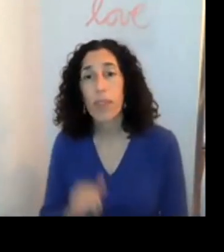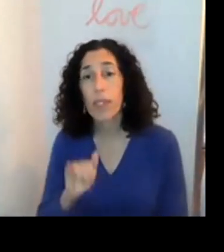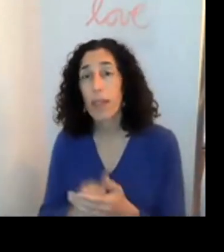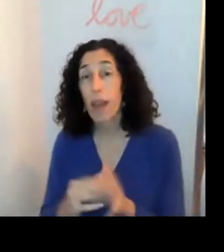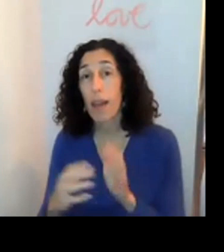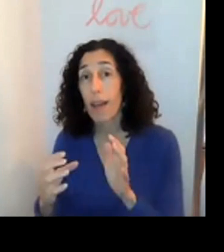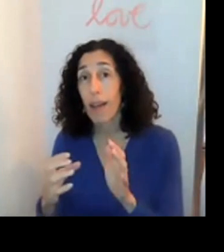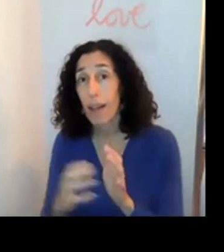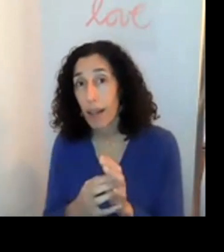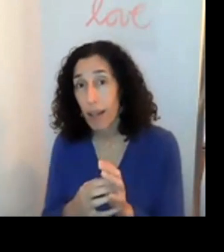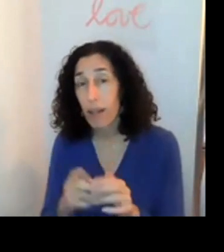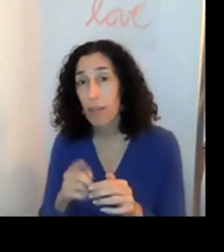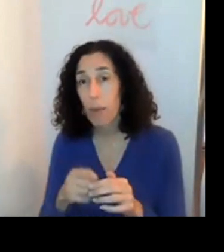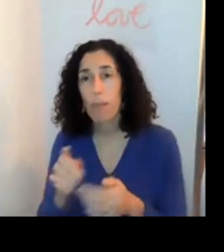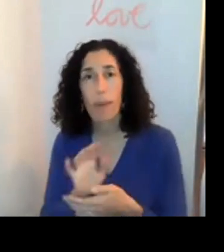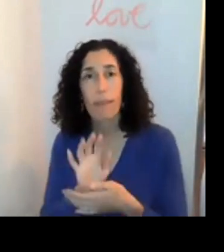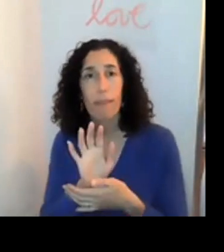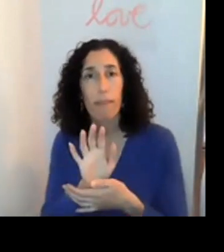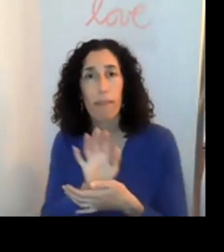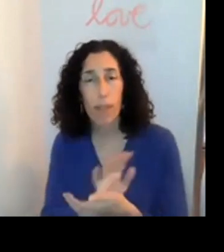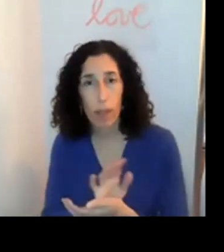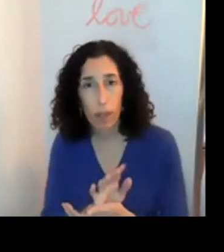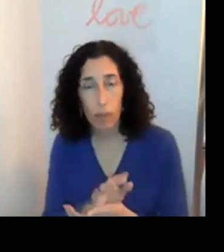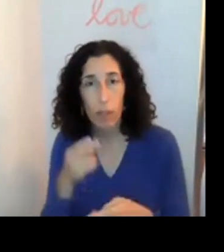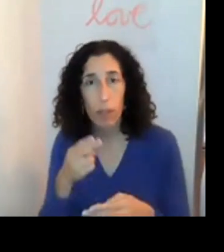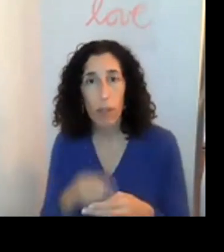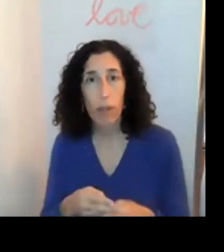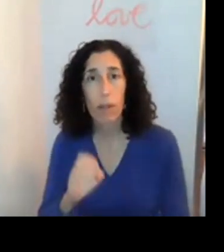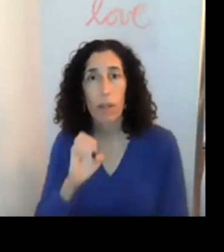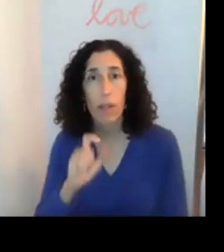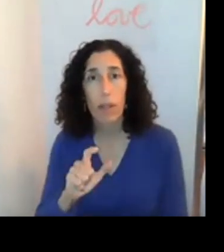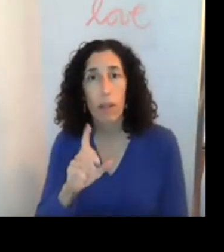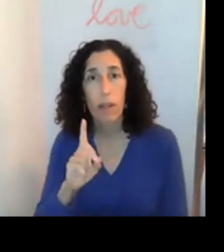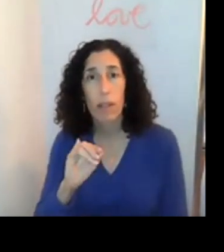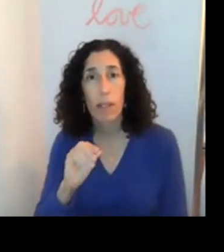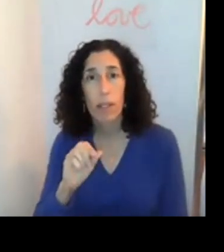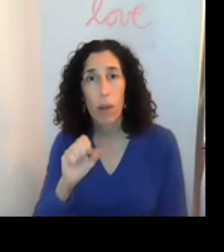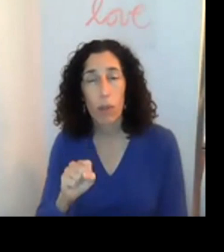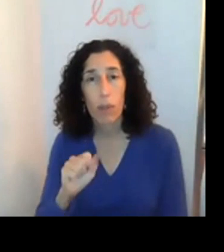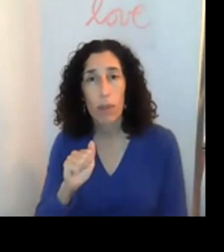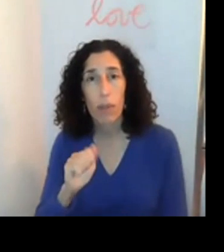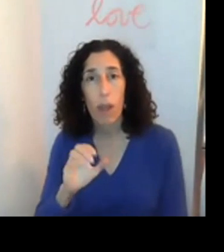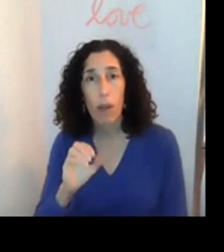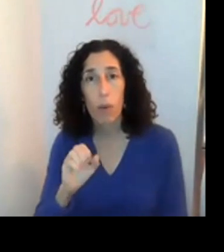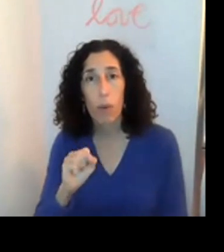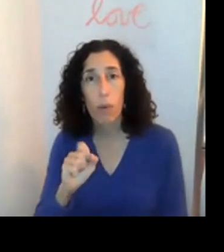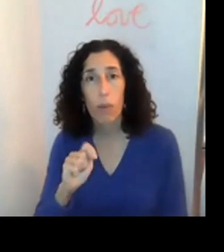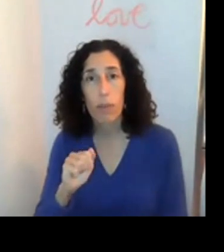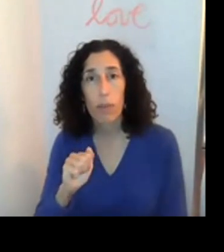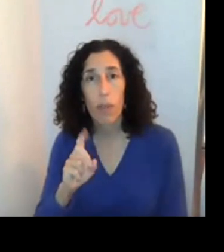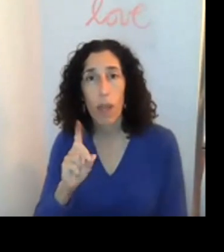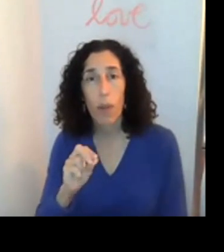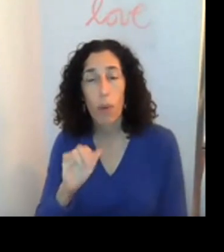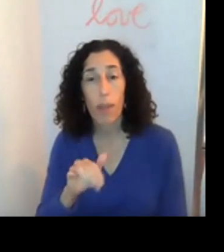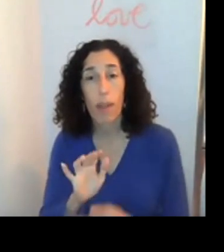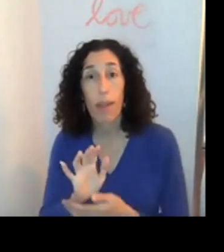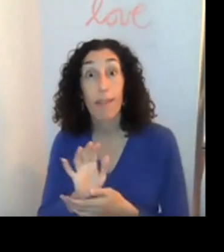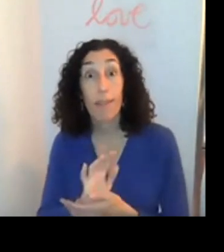navigate but I think ‑‑ maybe Bojana you can speak more to this like the way something